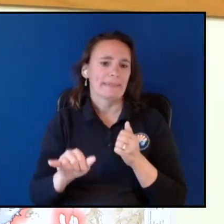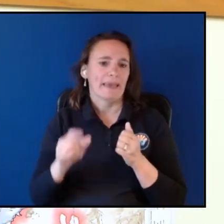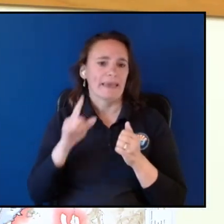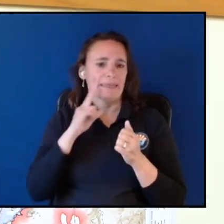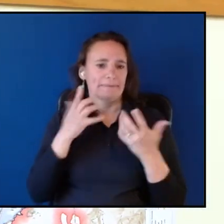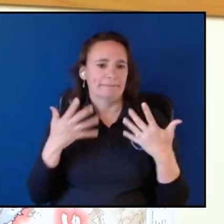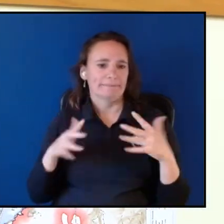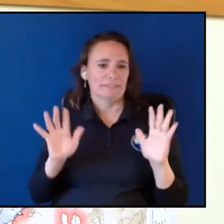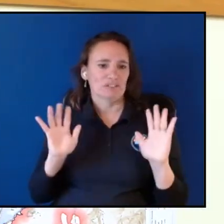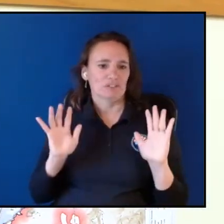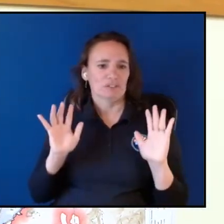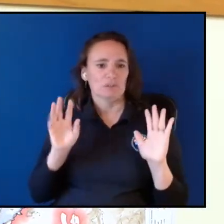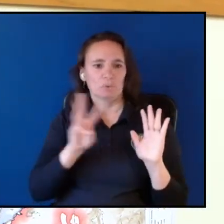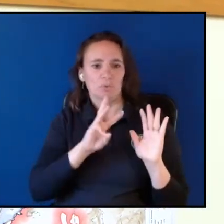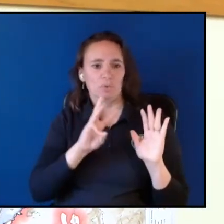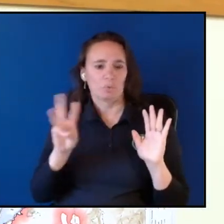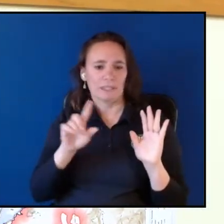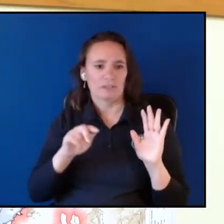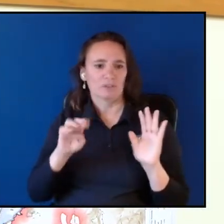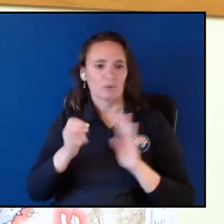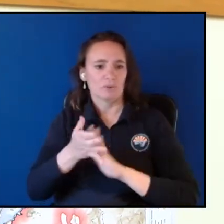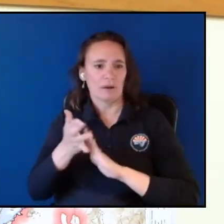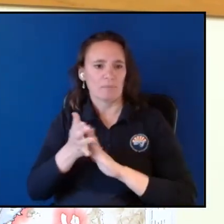Thank you.